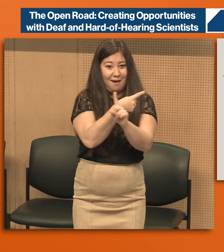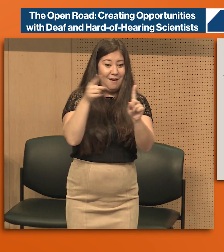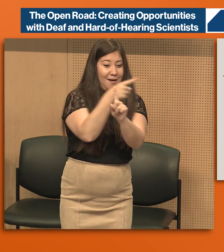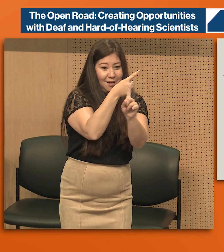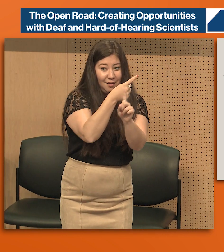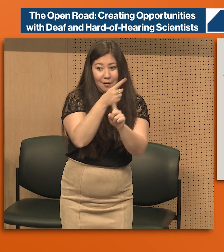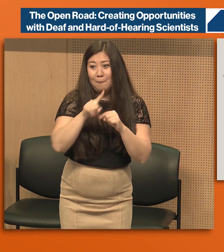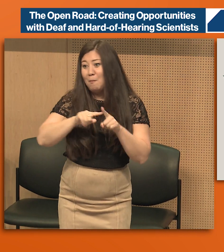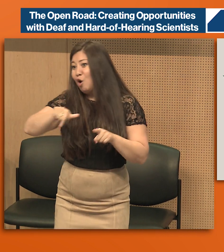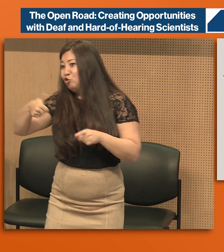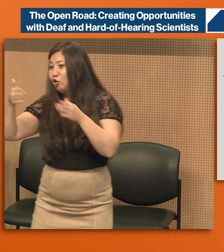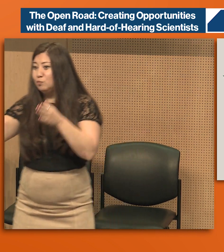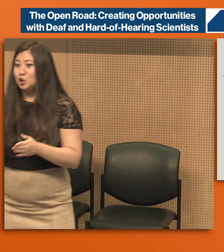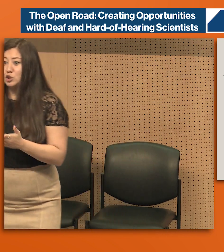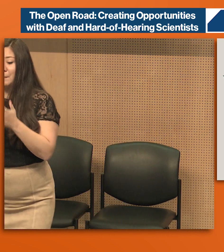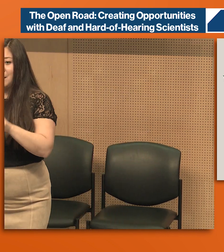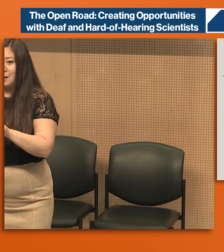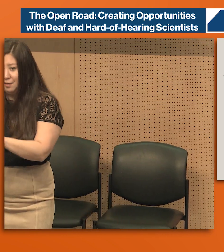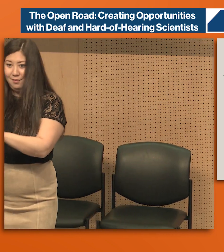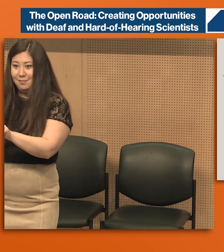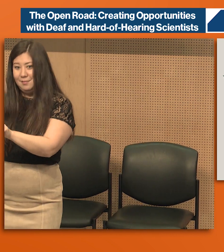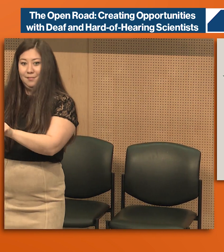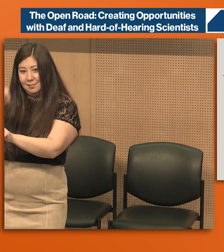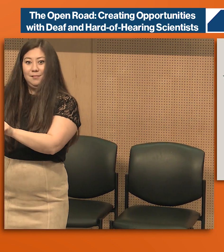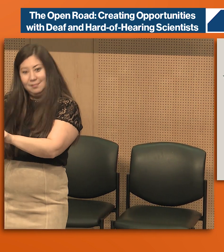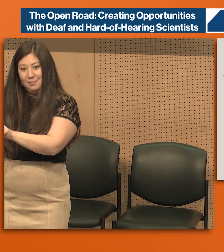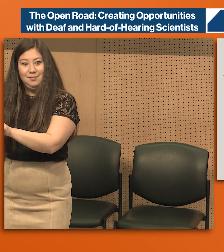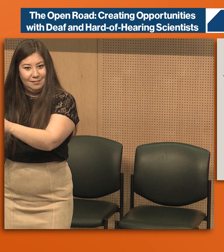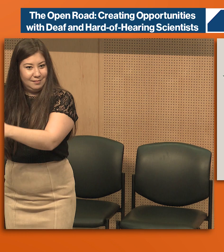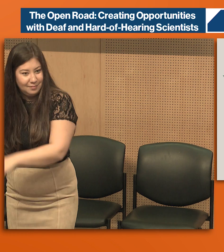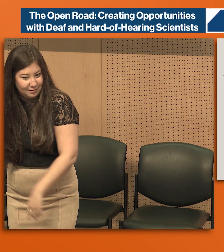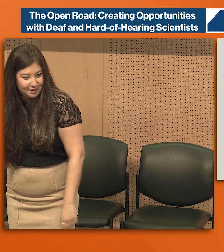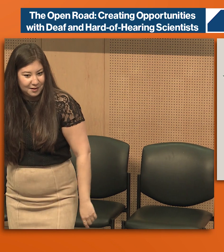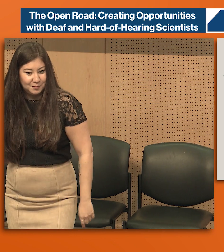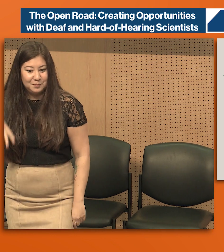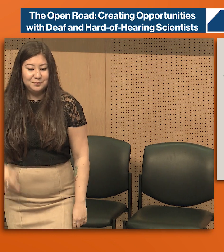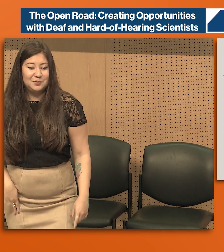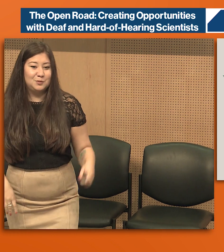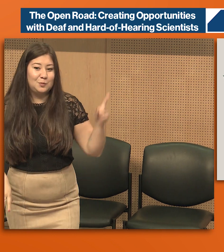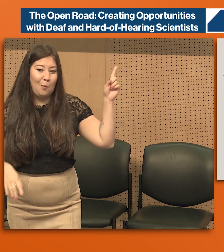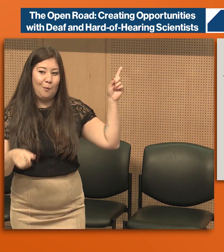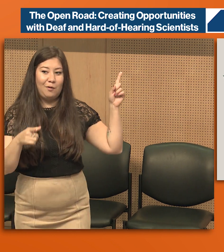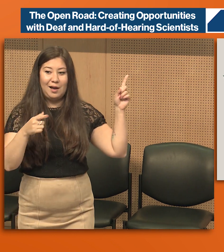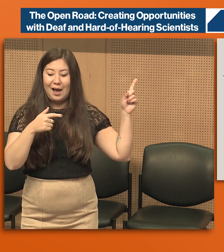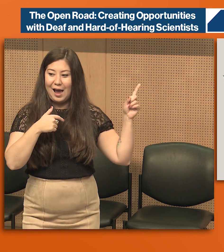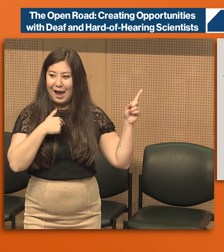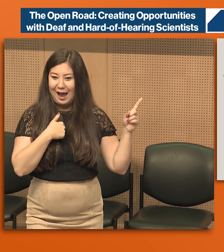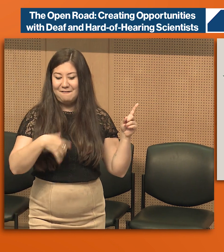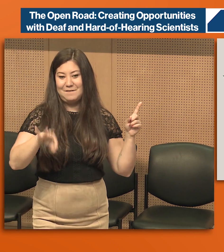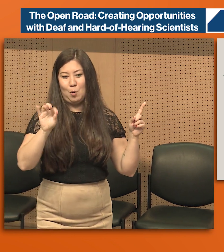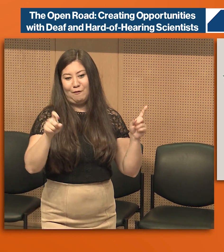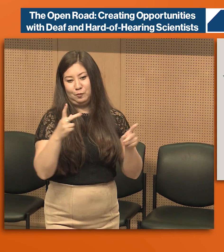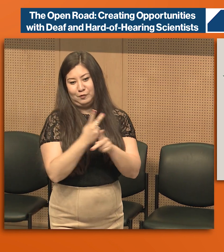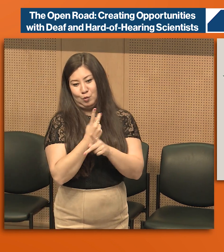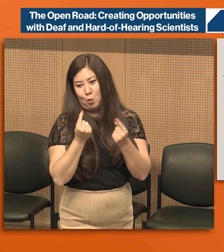everybody is going to have the same pathway to success. They vary. And so, you just have to